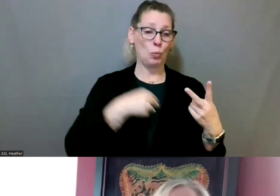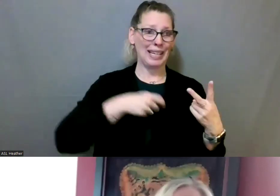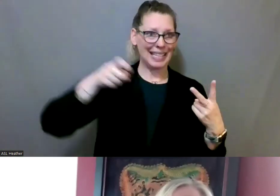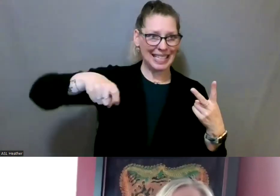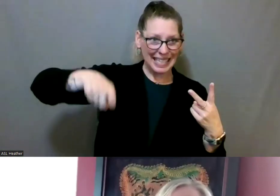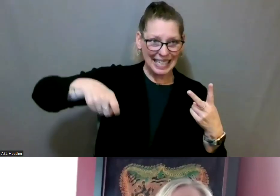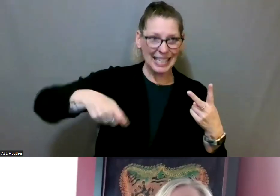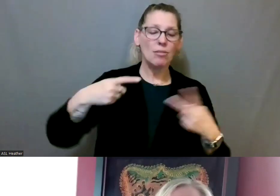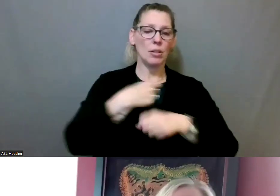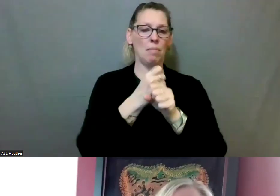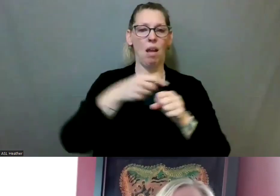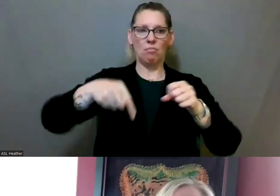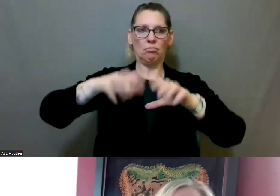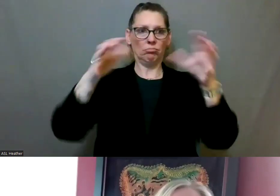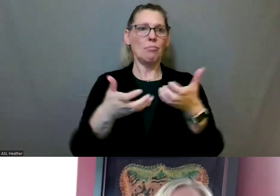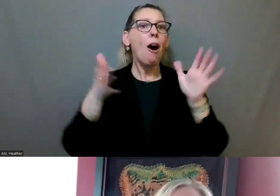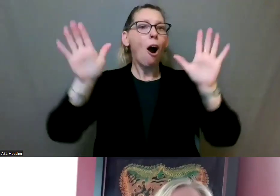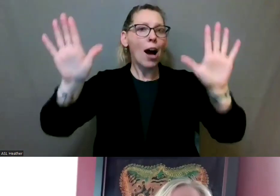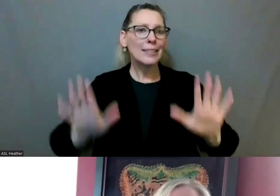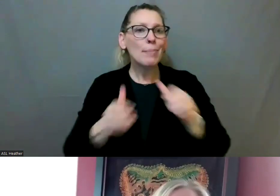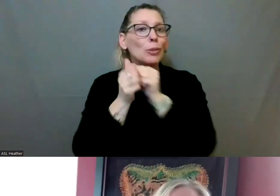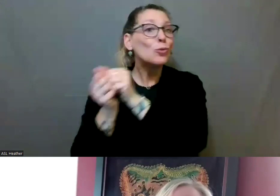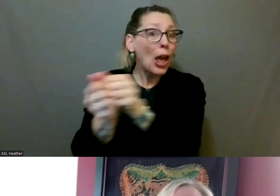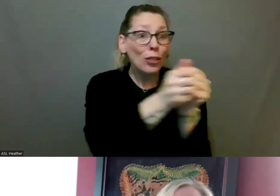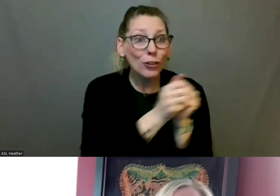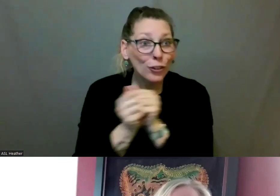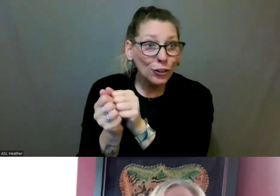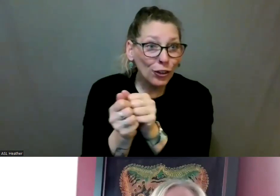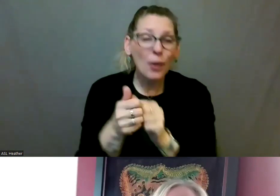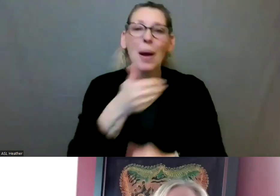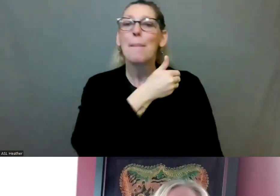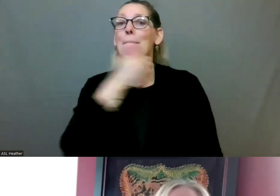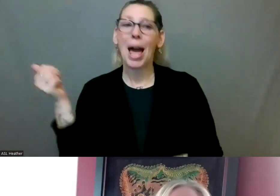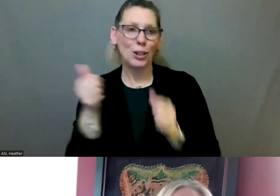our classroom awesome together. That we're better together and this is what we need. We